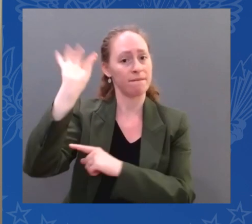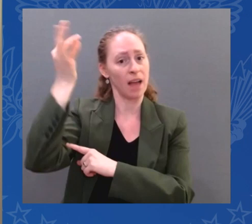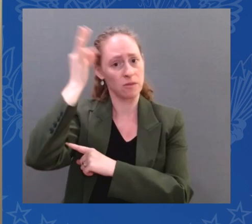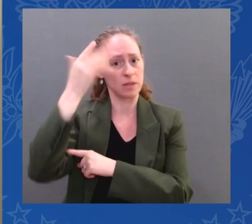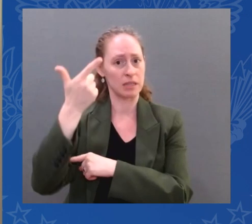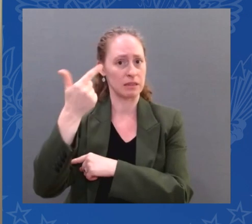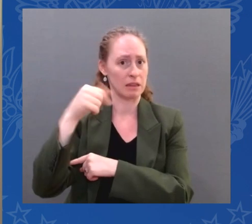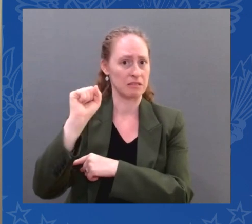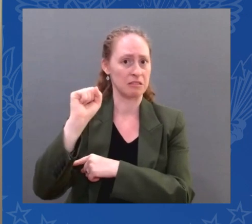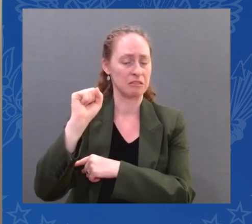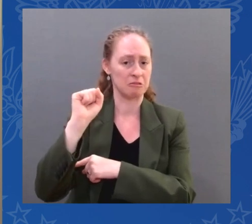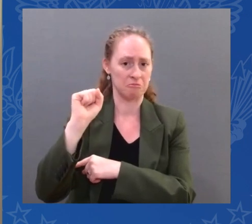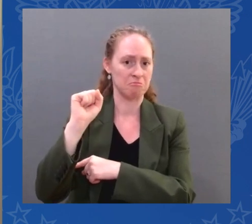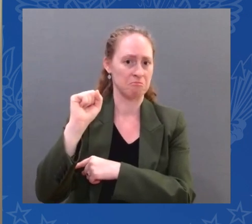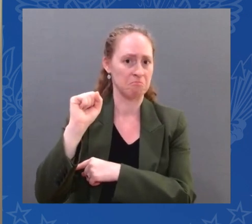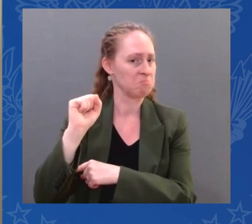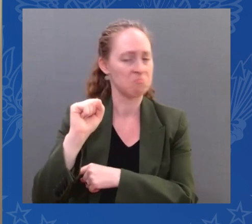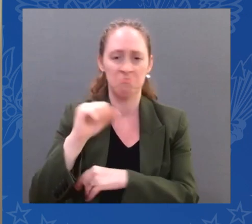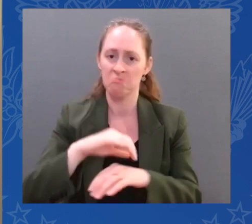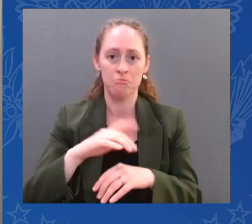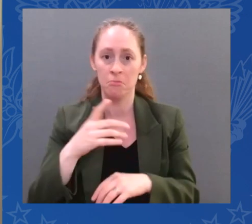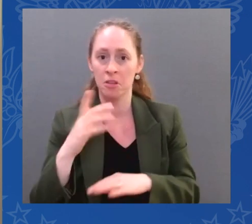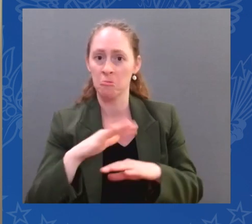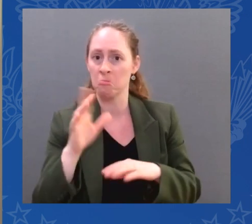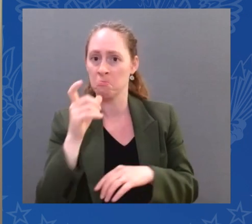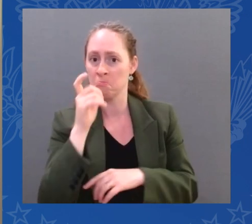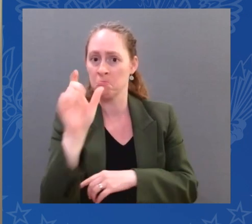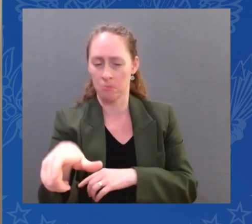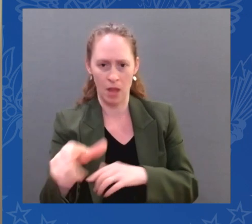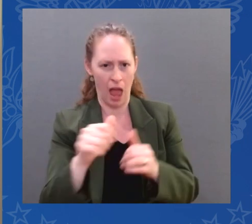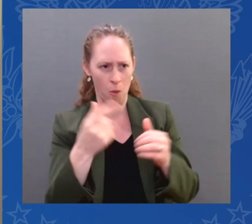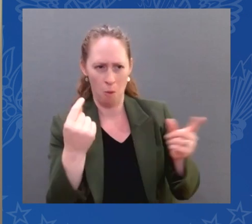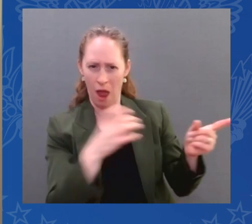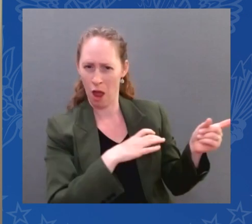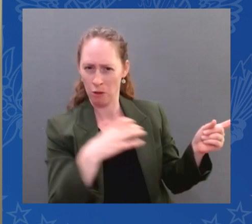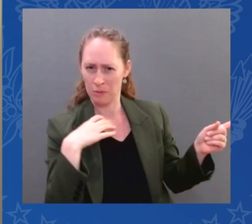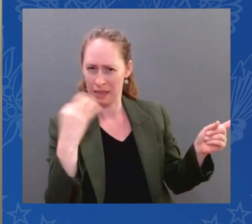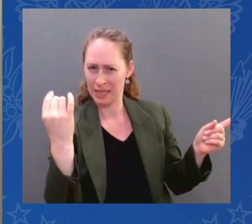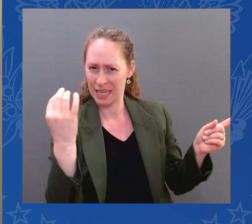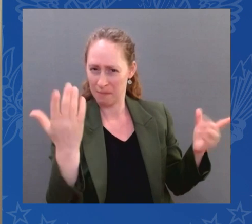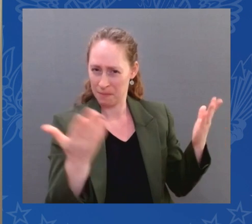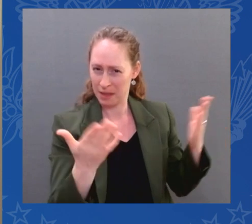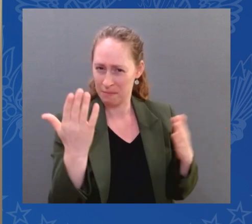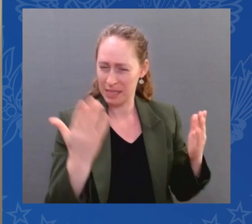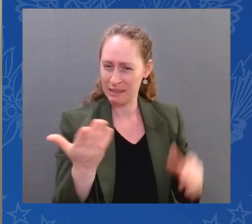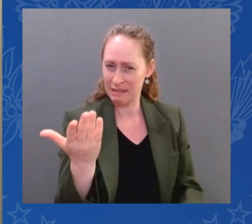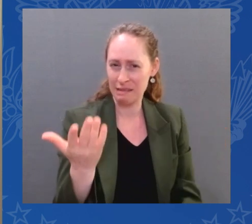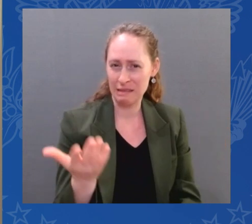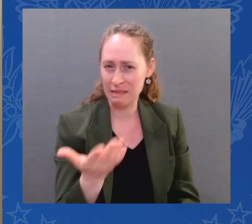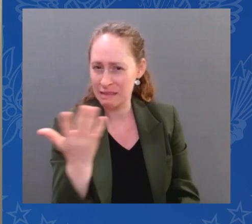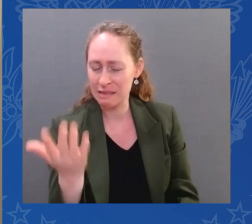that those funds are used for something that is a big priority for you -- repair of roads and infrastructure and all of that? Is that work the --